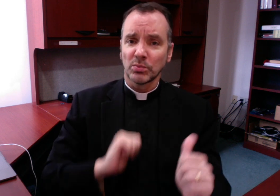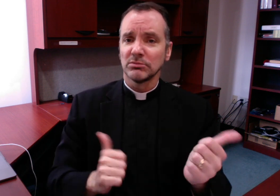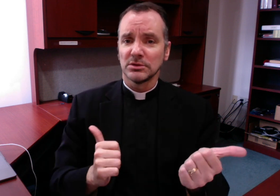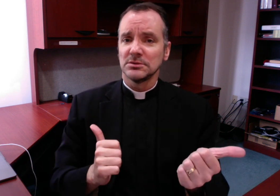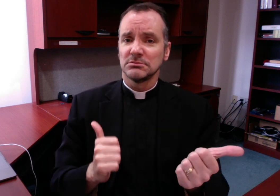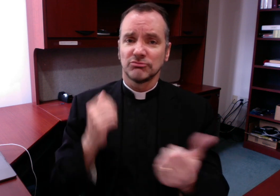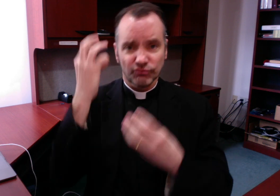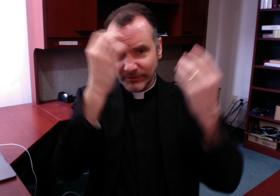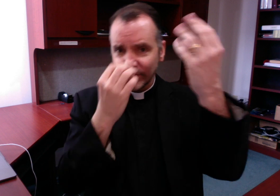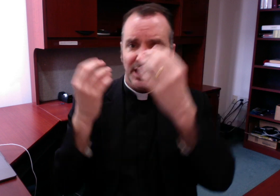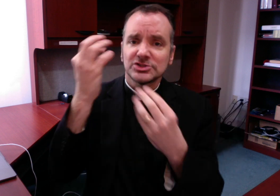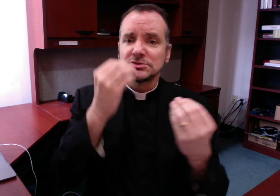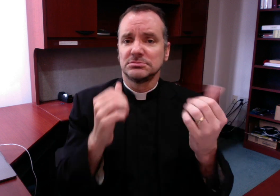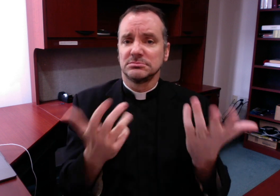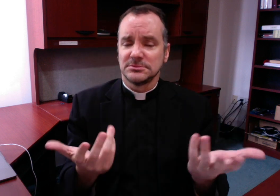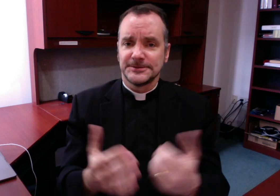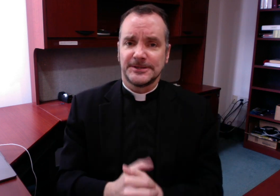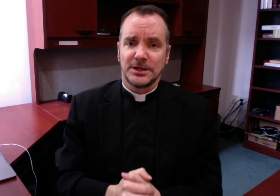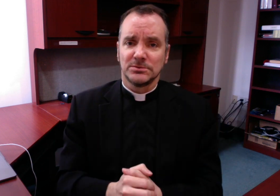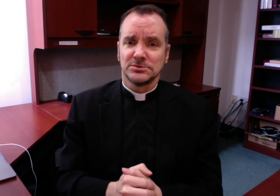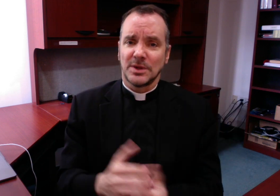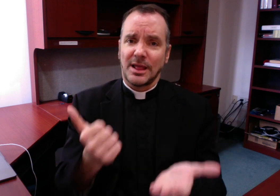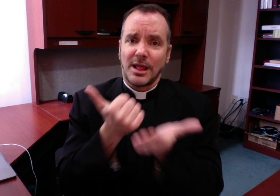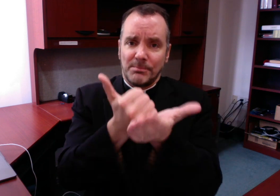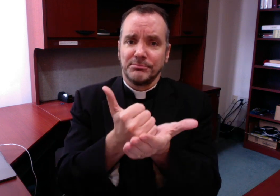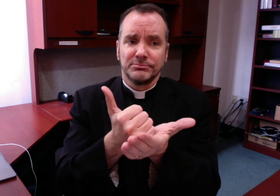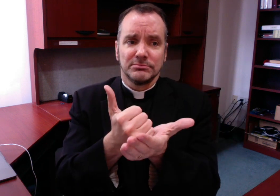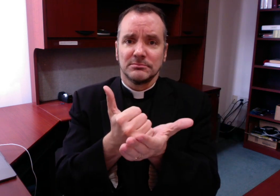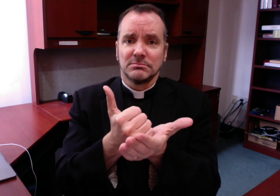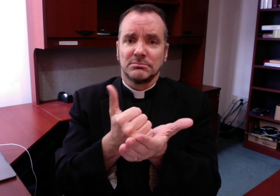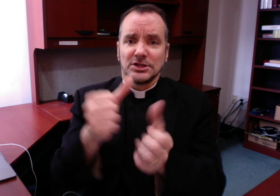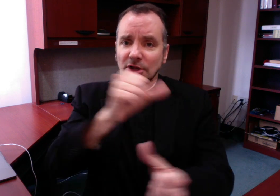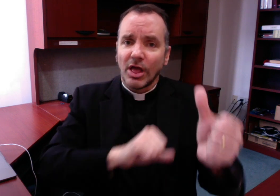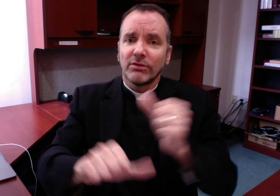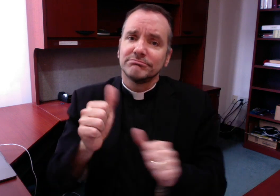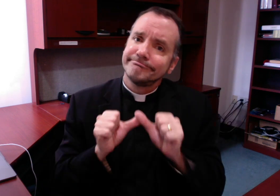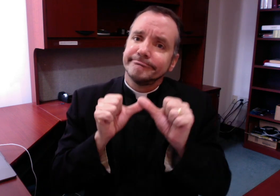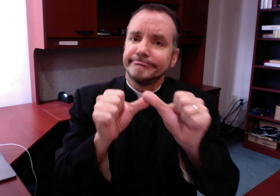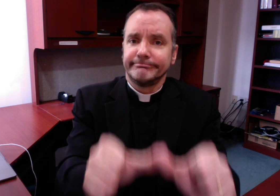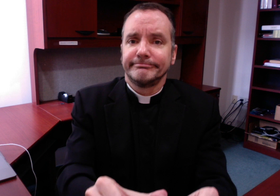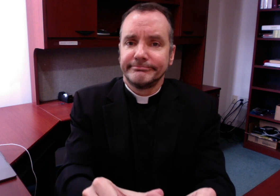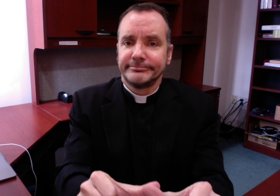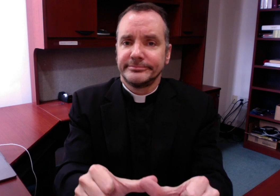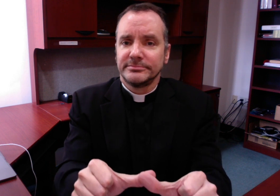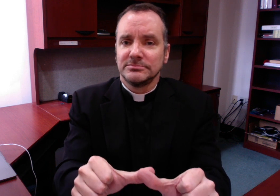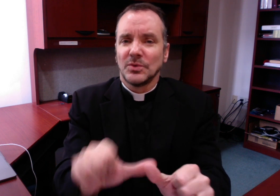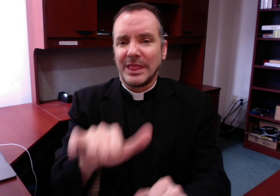reflections, to try to help each other get through this difficult time.